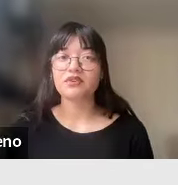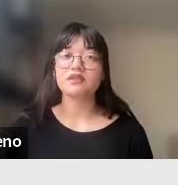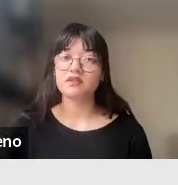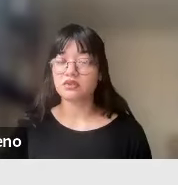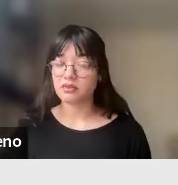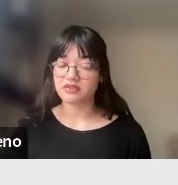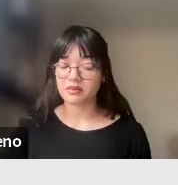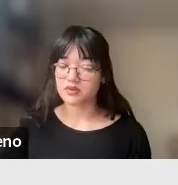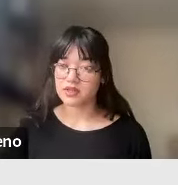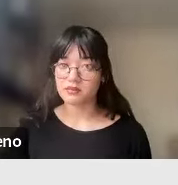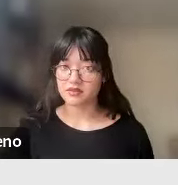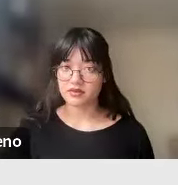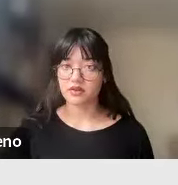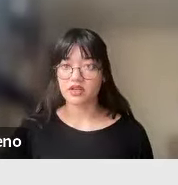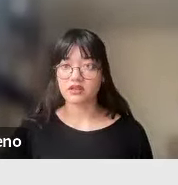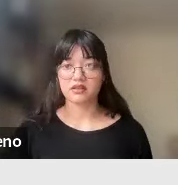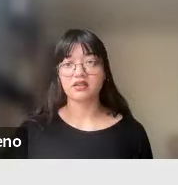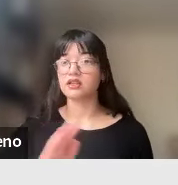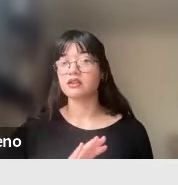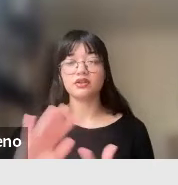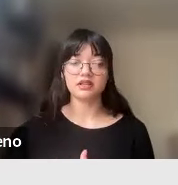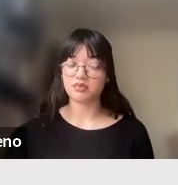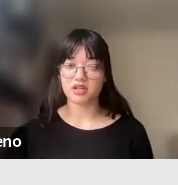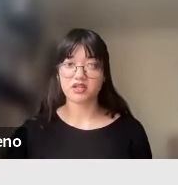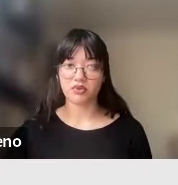I'm the first individual in my family to obtain a master's degree, let alone attend a Ph.D.